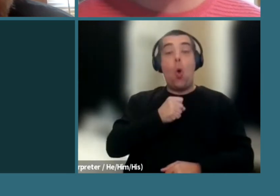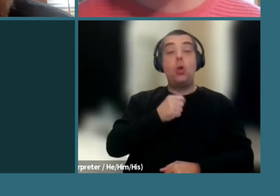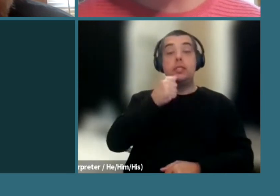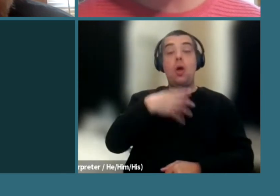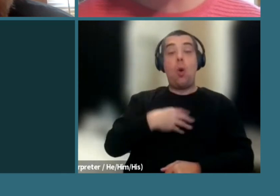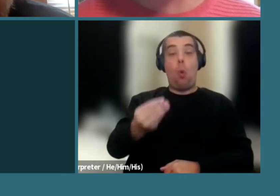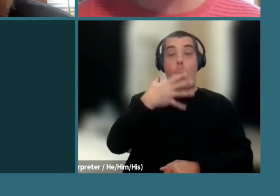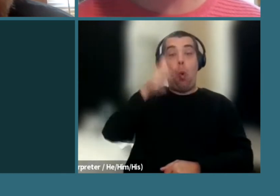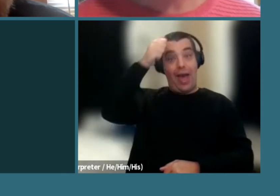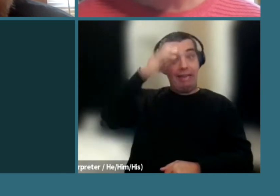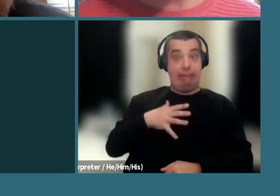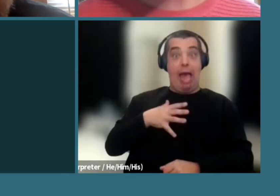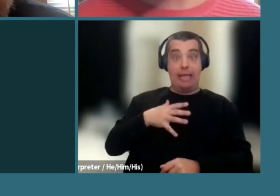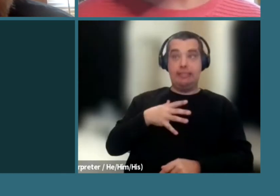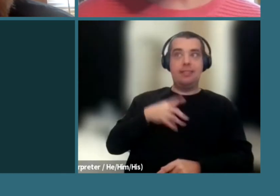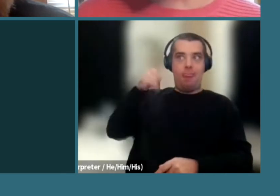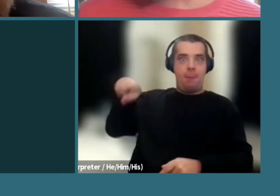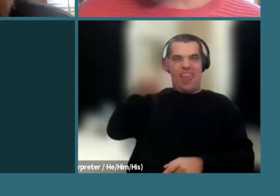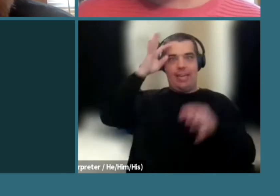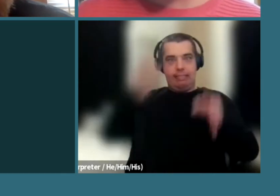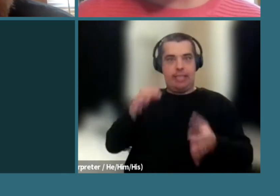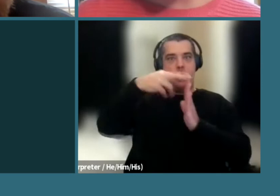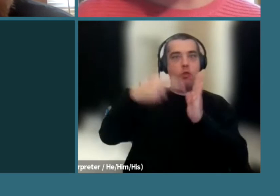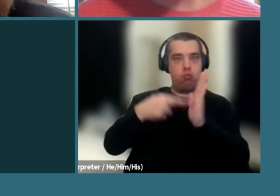the ones who've been making the rules and they are the ones who get marked as